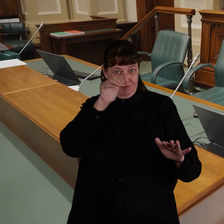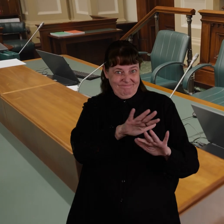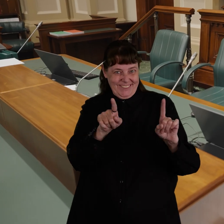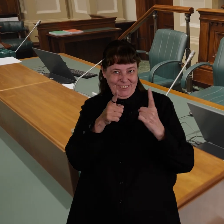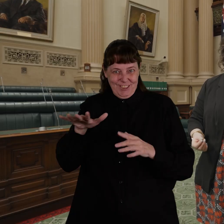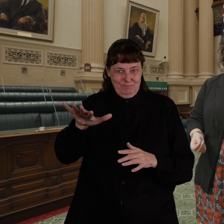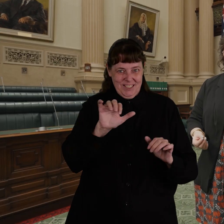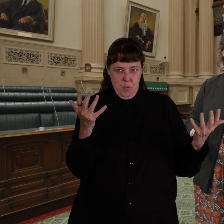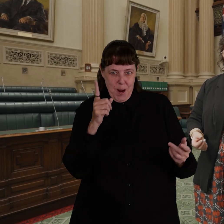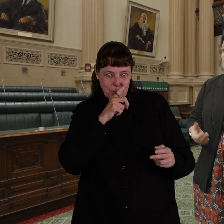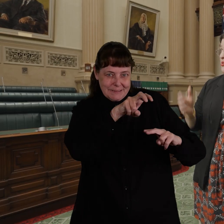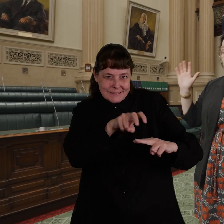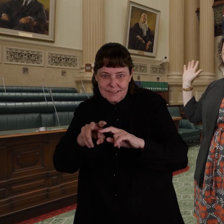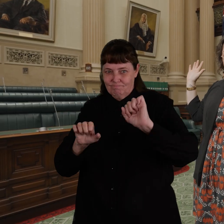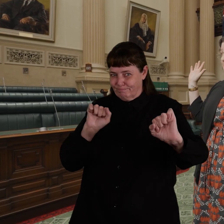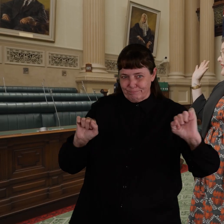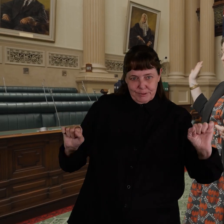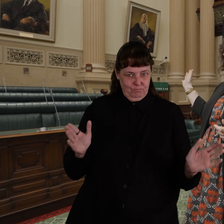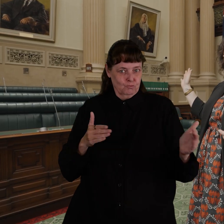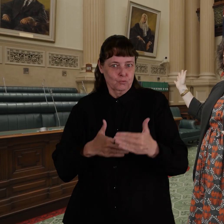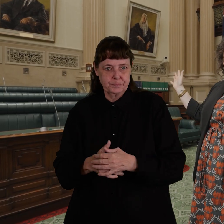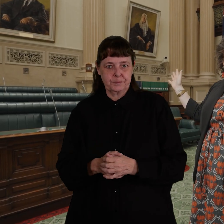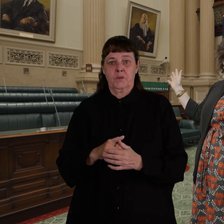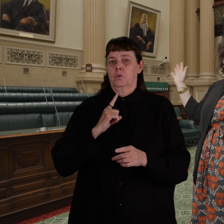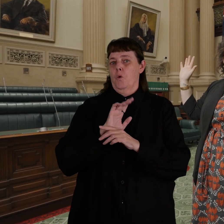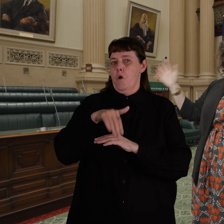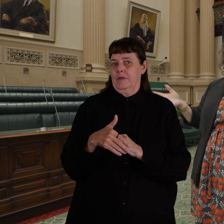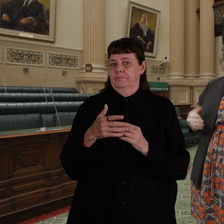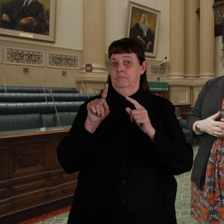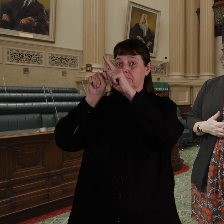where people sit in the chamber, we'll talk about some of the portraits and the artwork